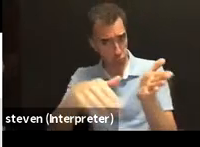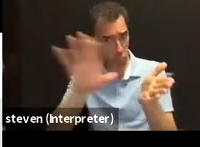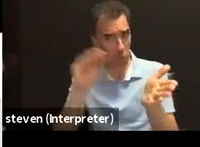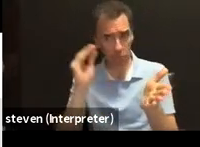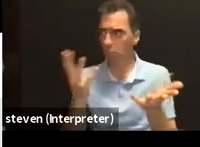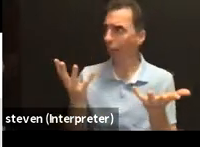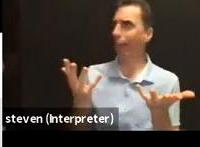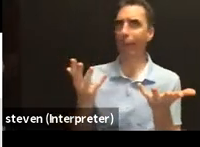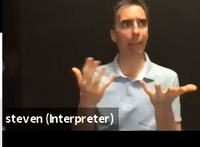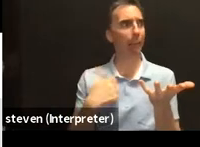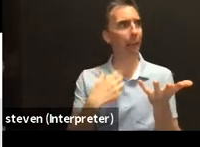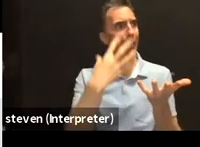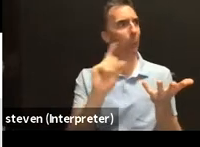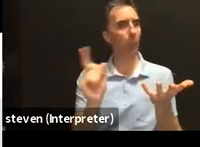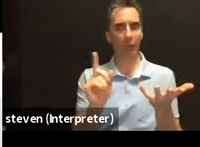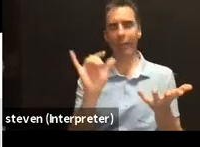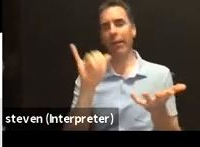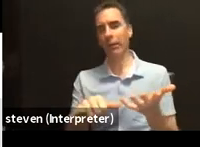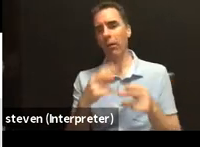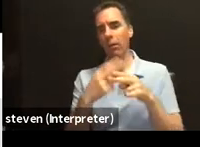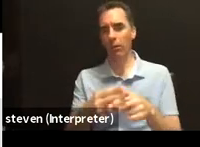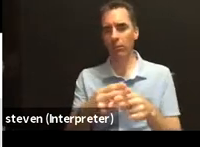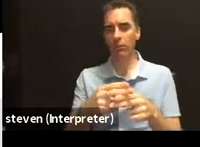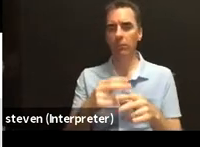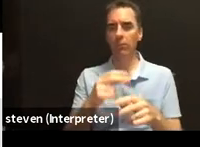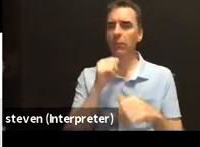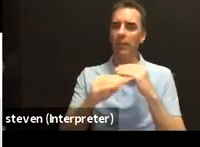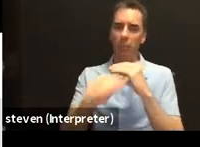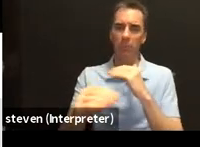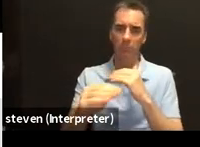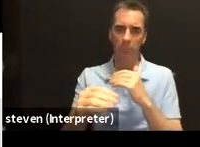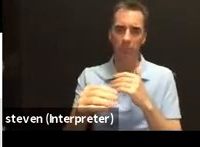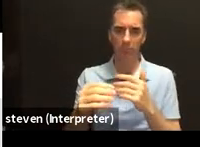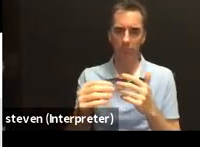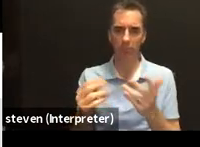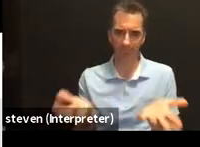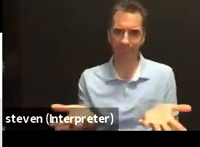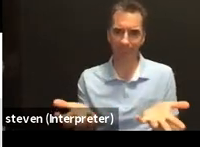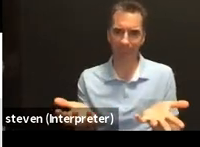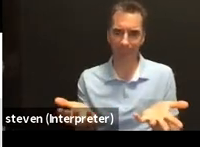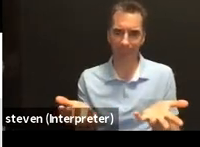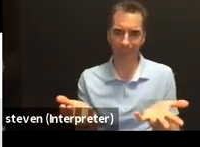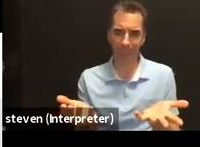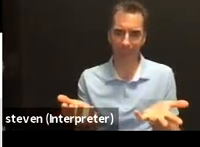maria.rodriguez: You know their housing is they have they're exposing the housing stability. The same thing for people that are in jail or prison.